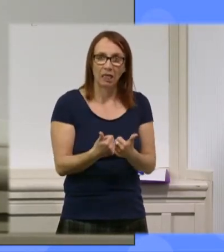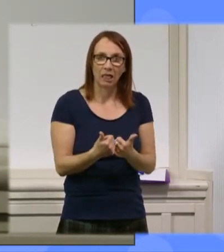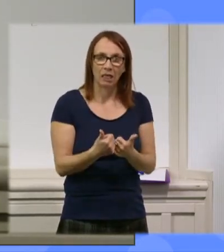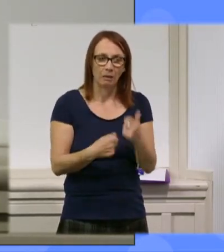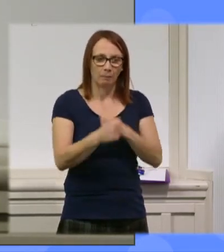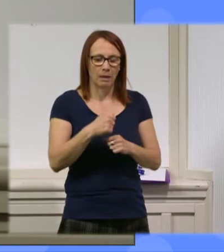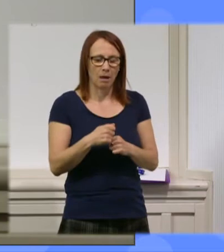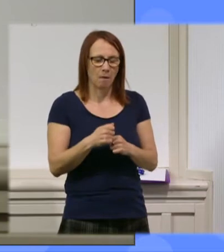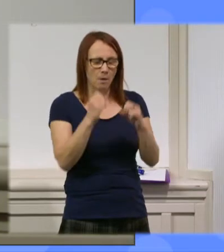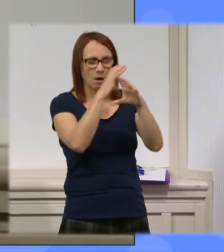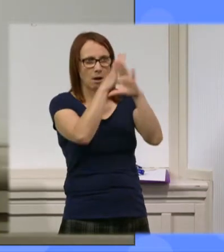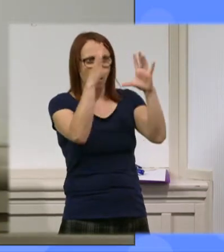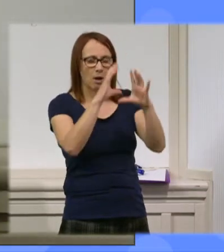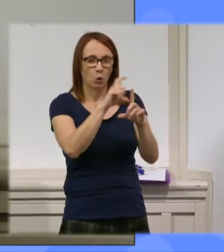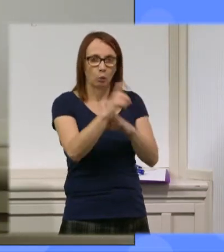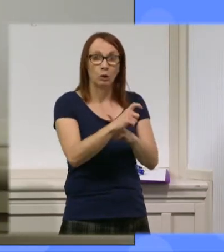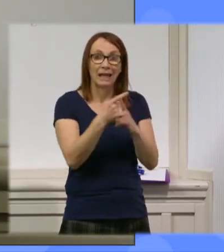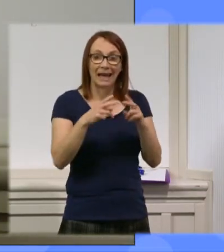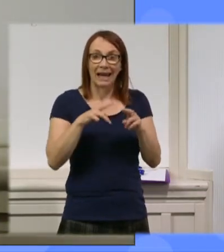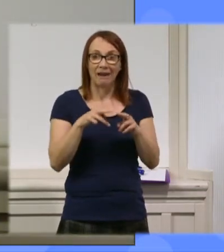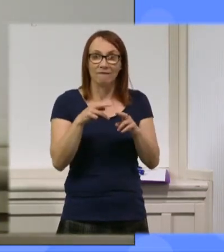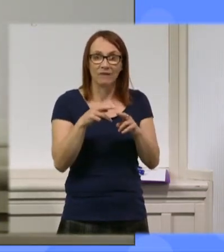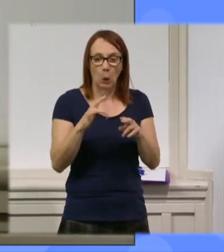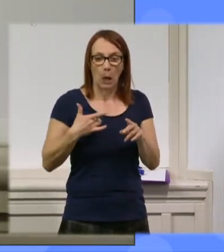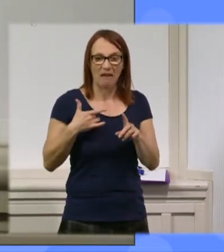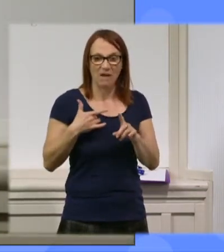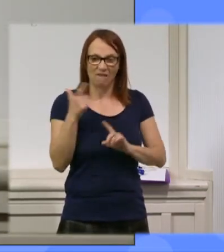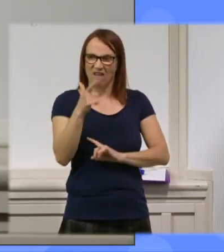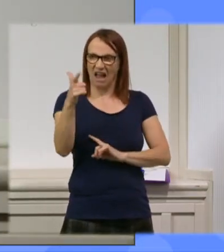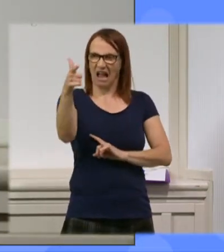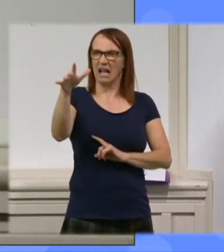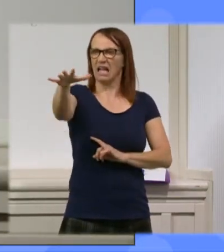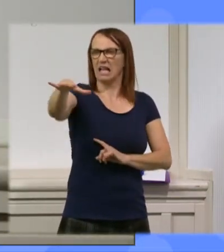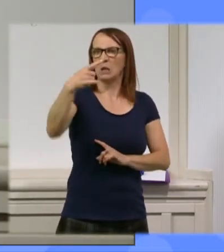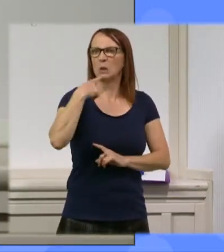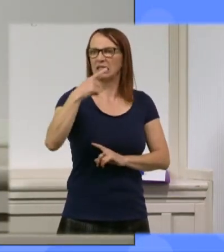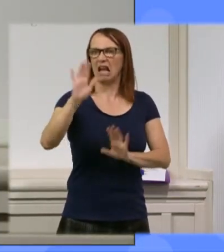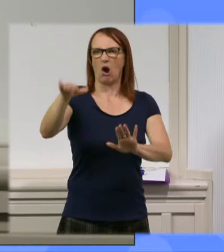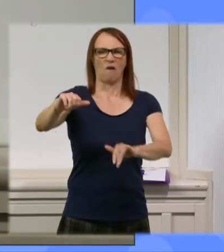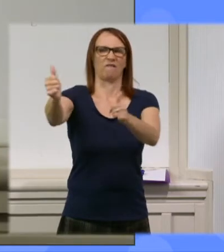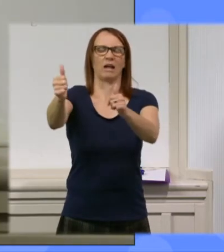take away someone's playground from a distance by paper than it to look someone in the eye and say your child will no longer be able to play in that